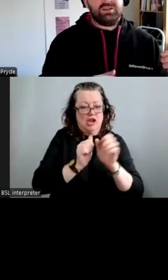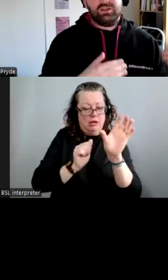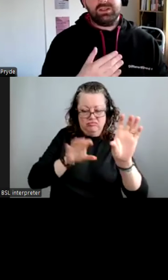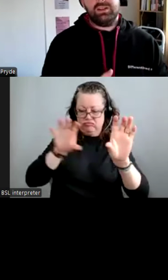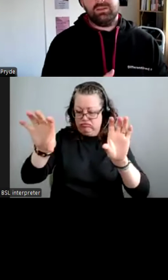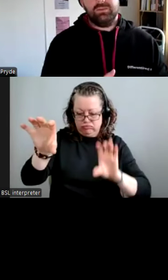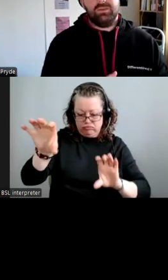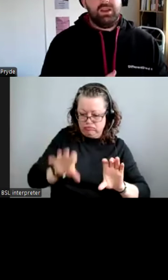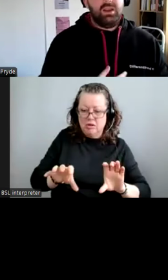based on its title.